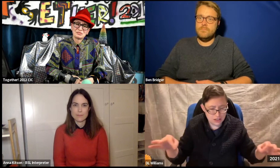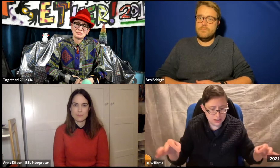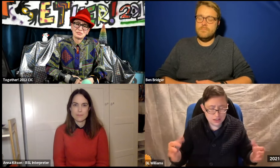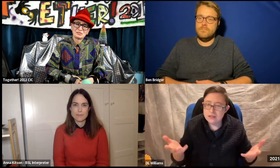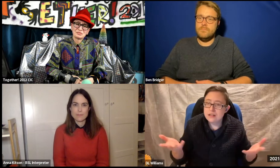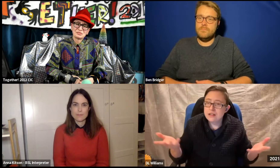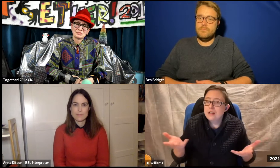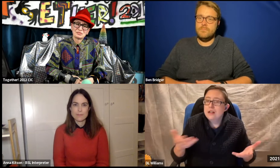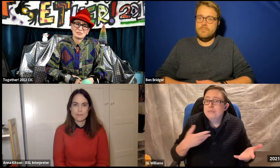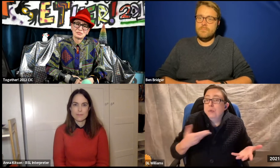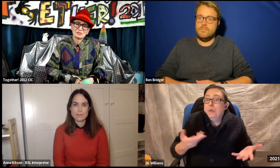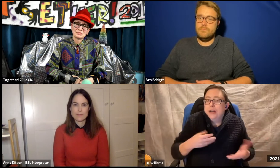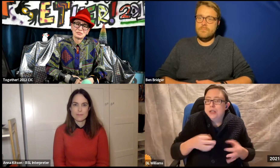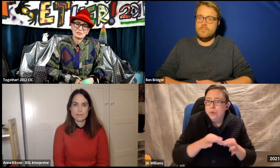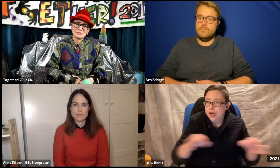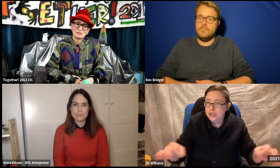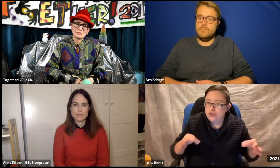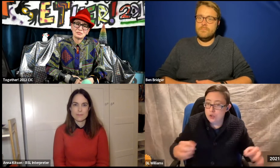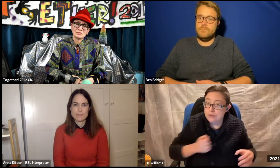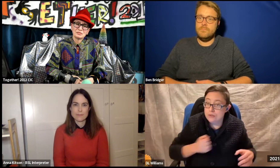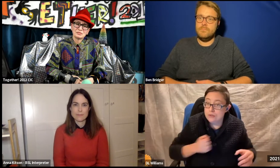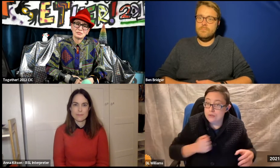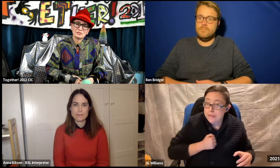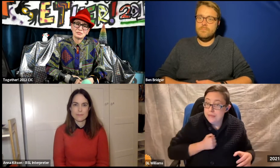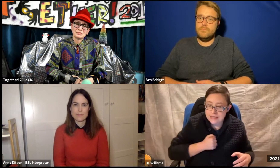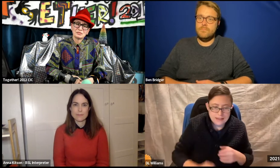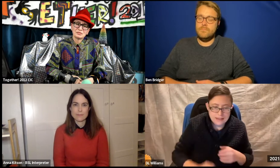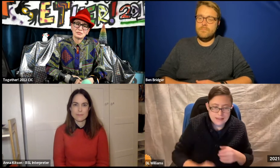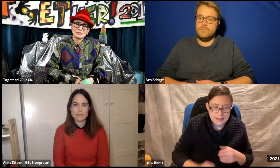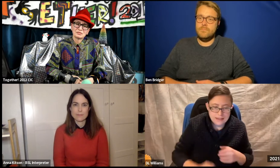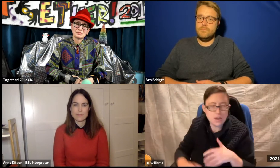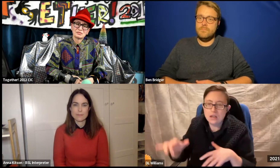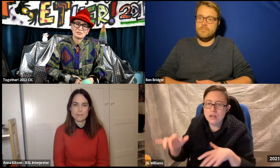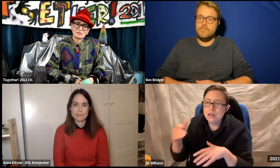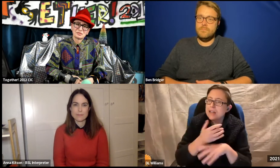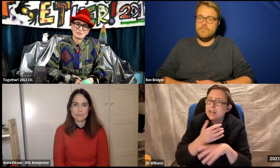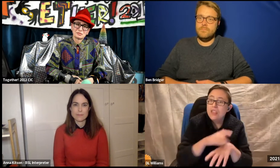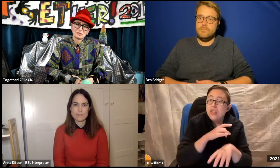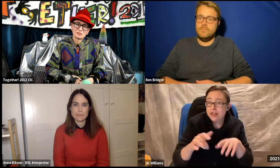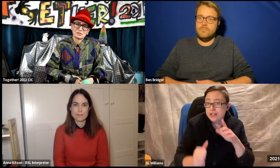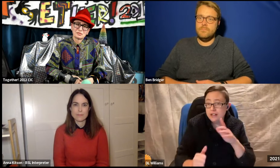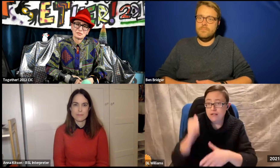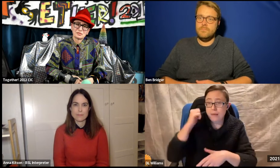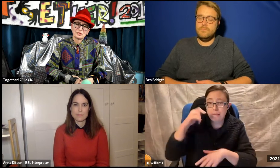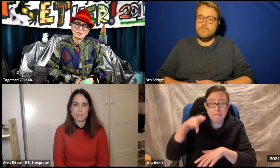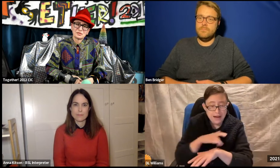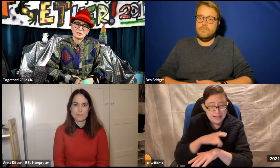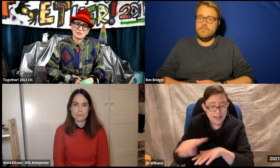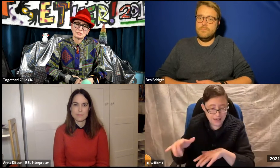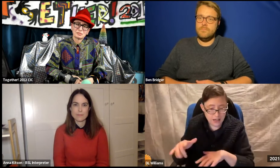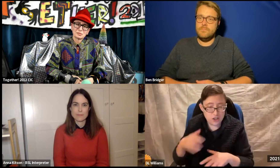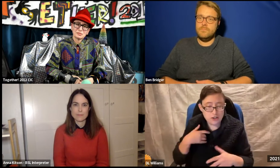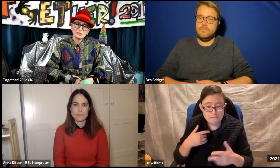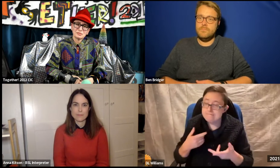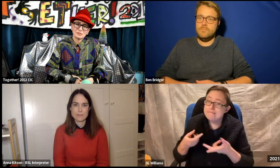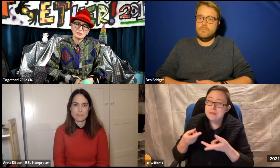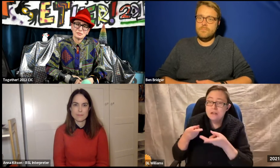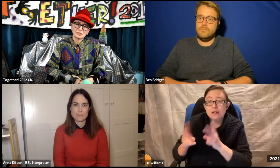but where do I draw mine? Working in theatre and backstage,